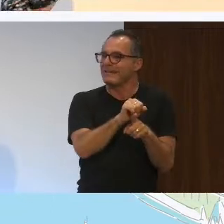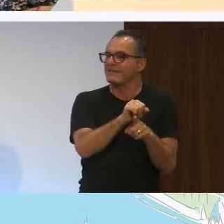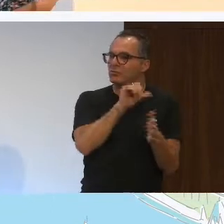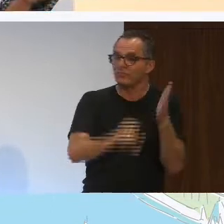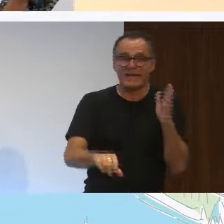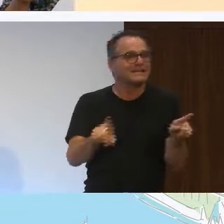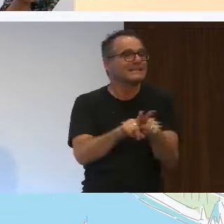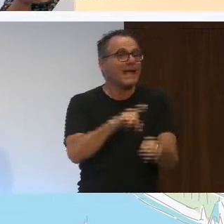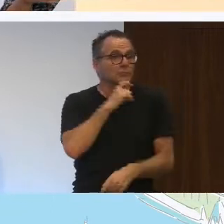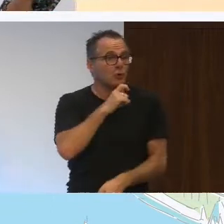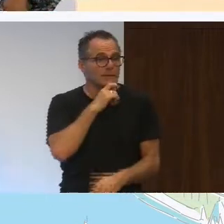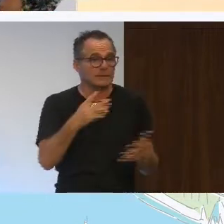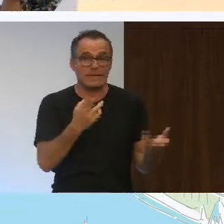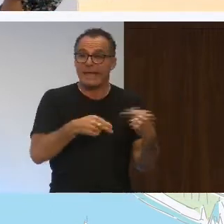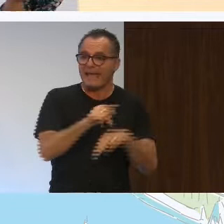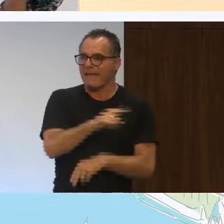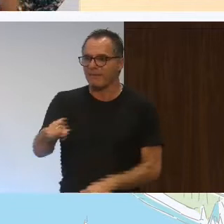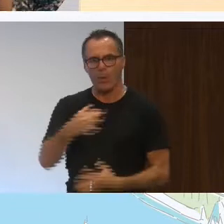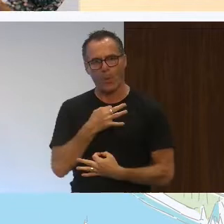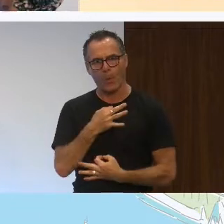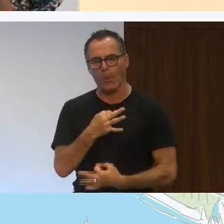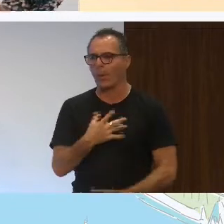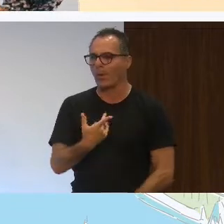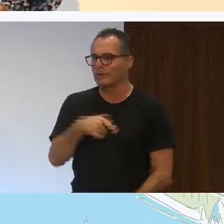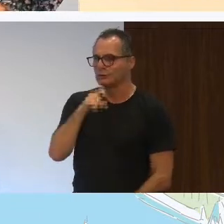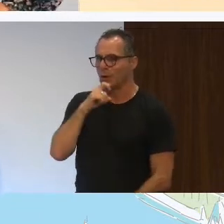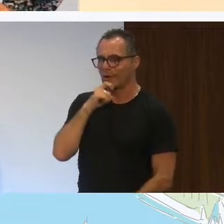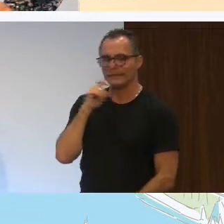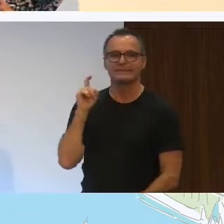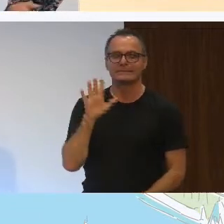So if you have a craving, which is a marker that the migraine attack has started